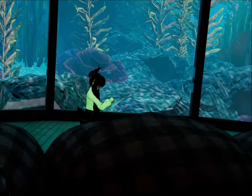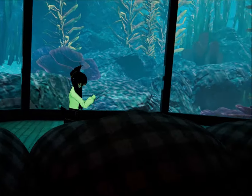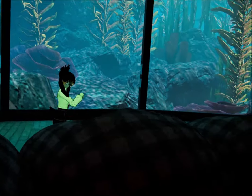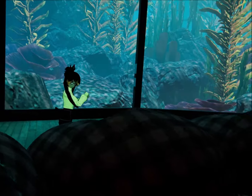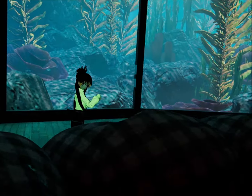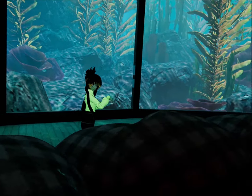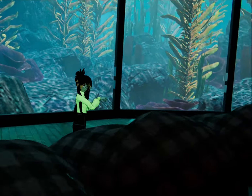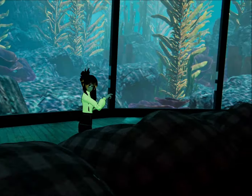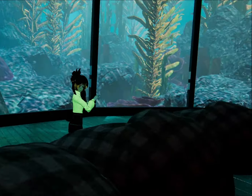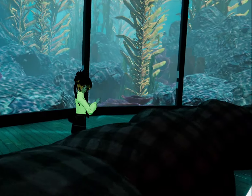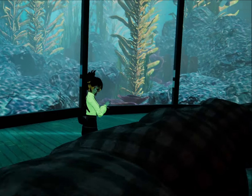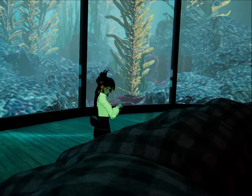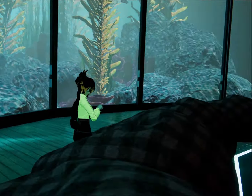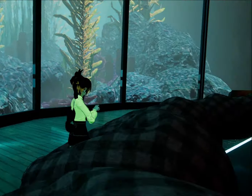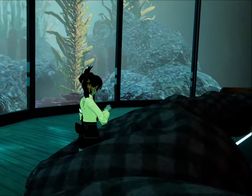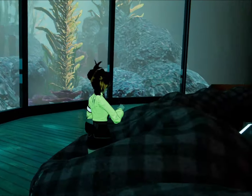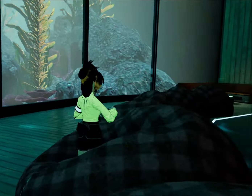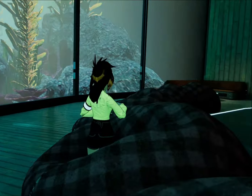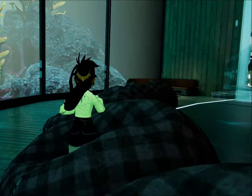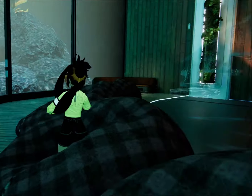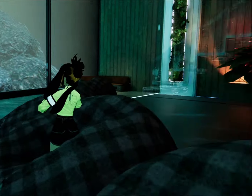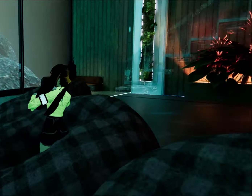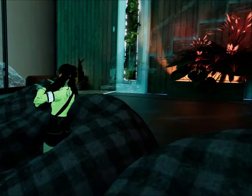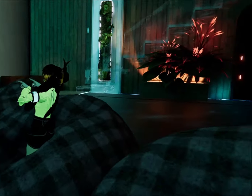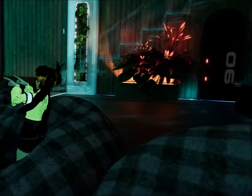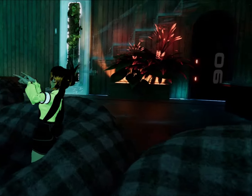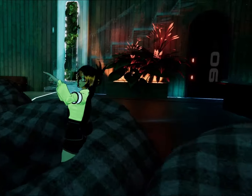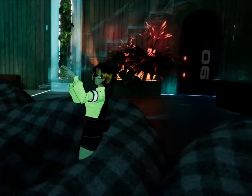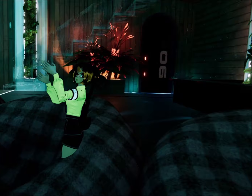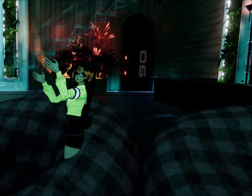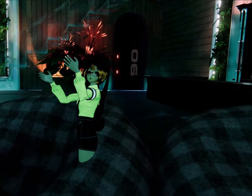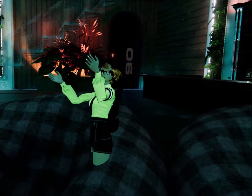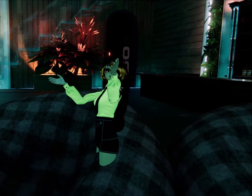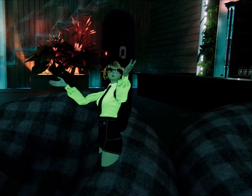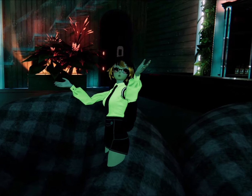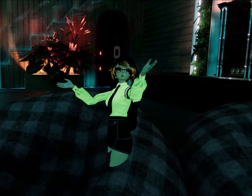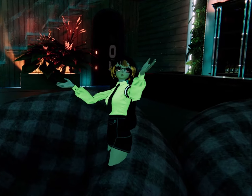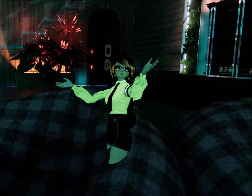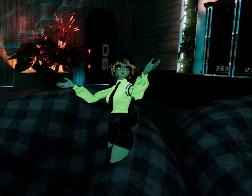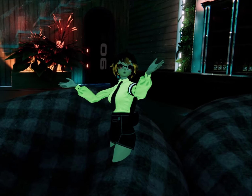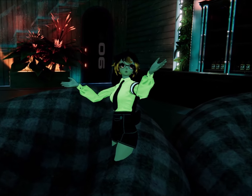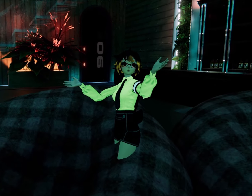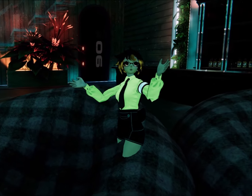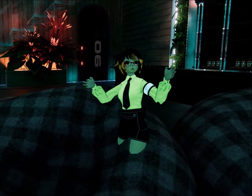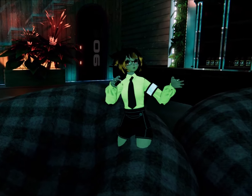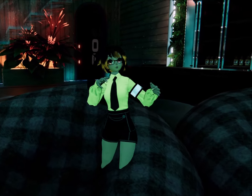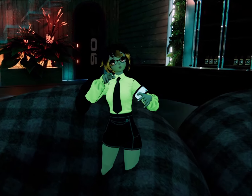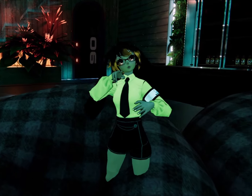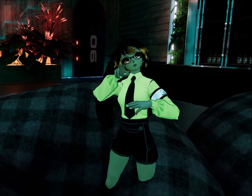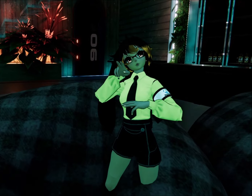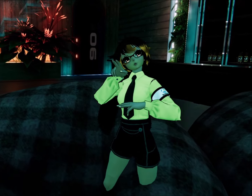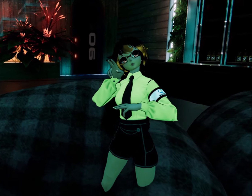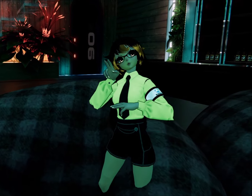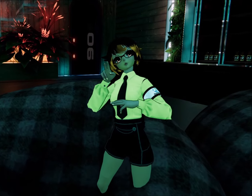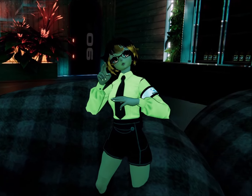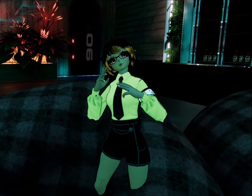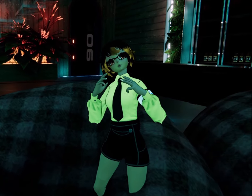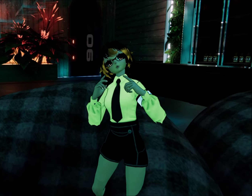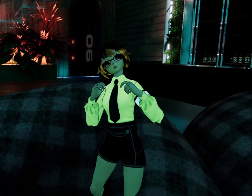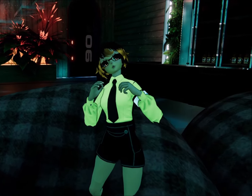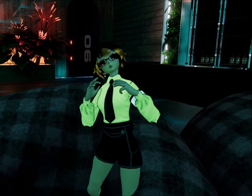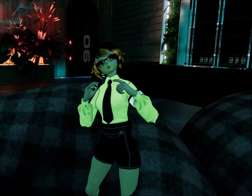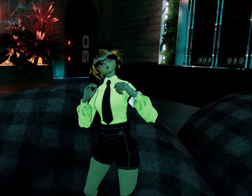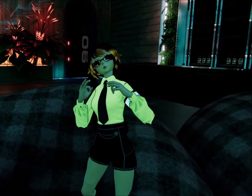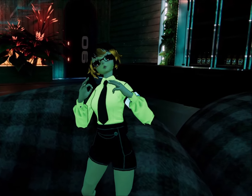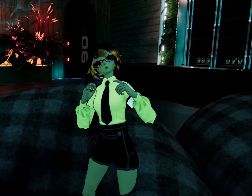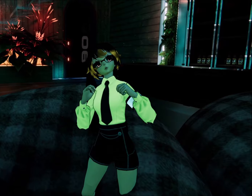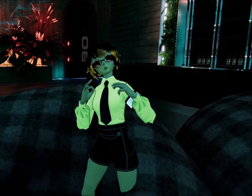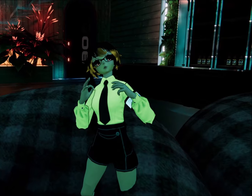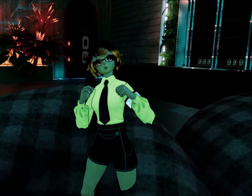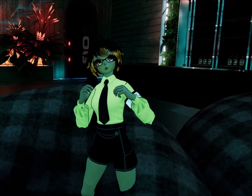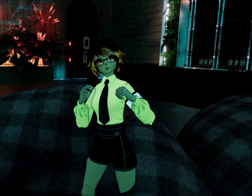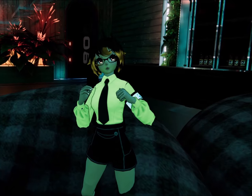Sit on it and watch the view. It's quite relaxing